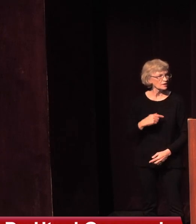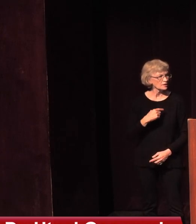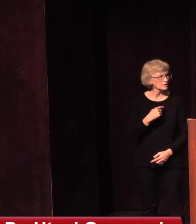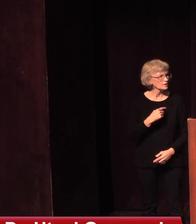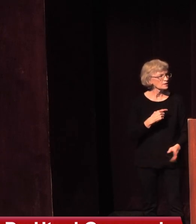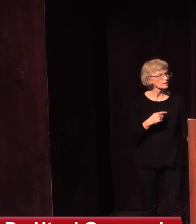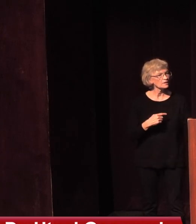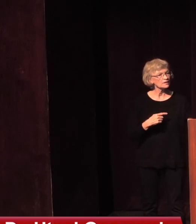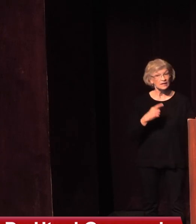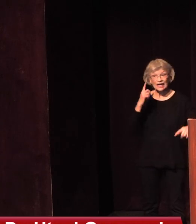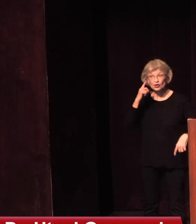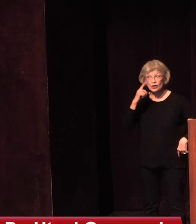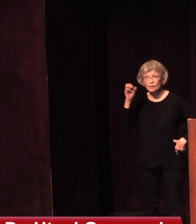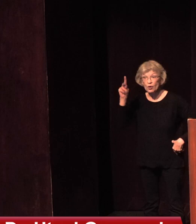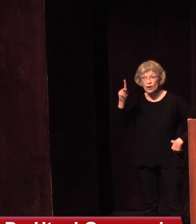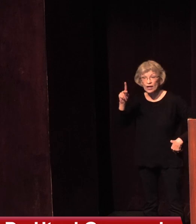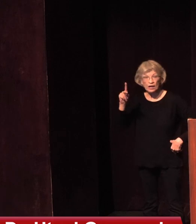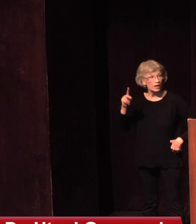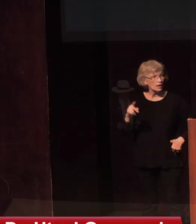. »: Do I need to do anything